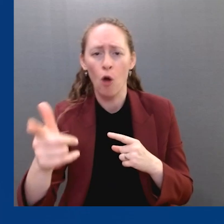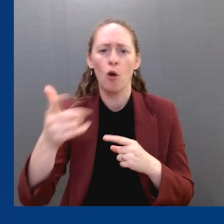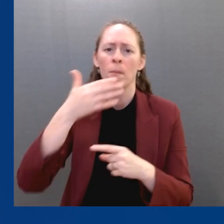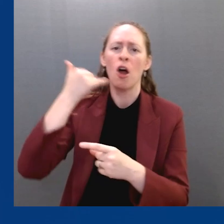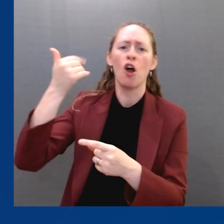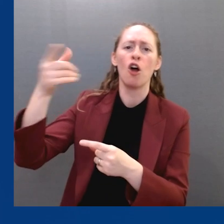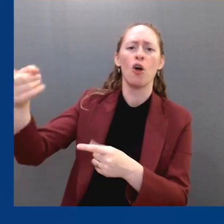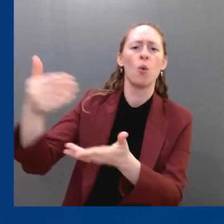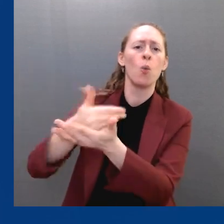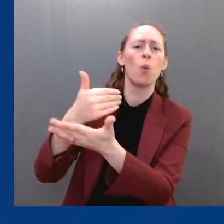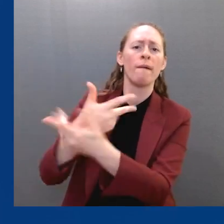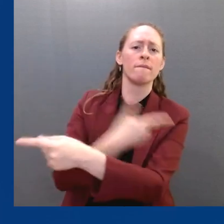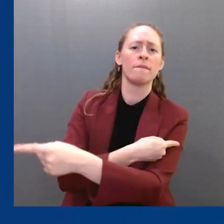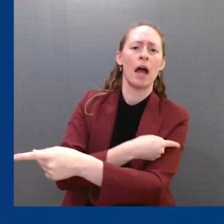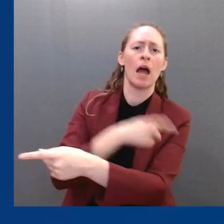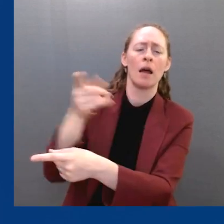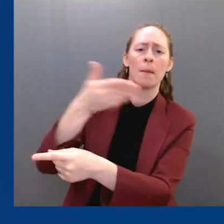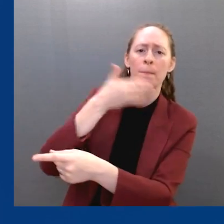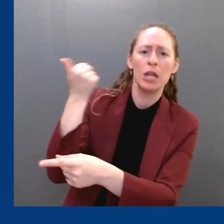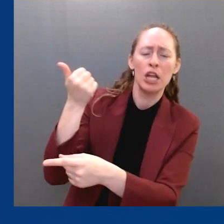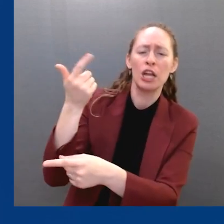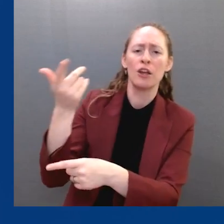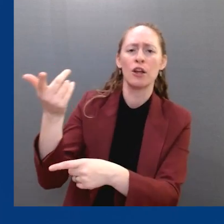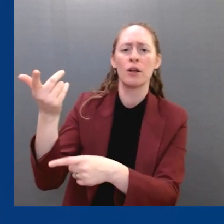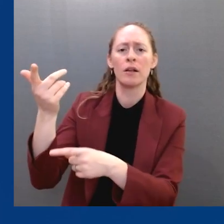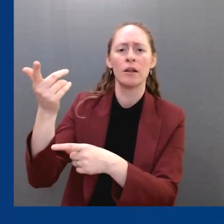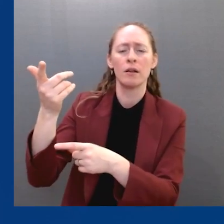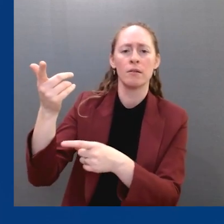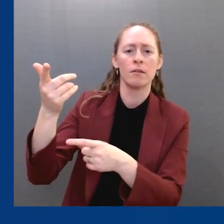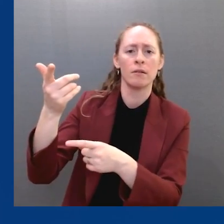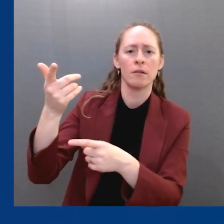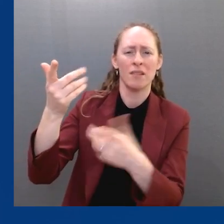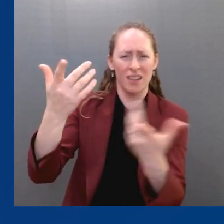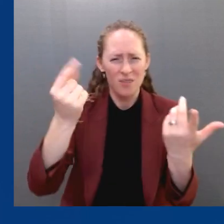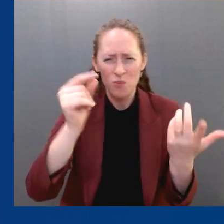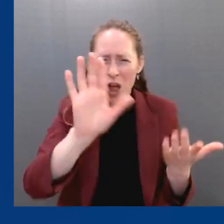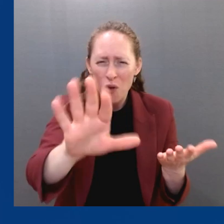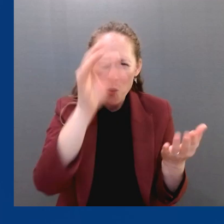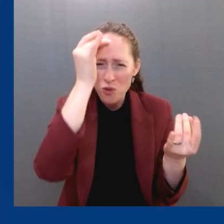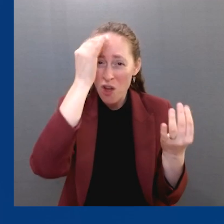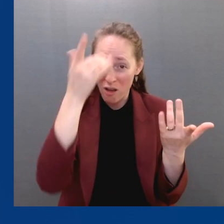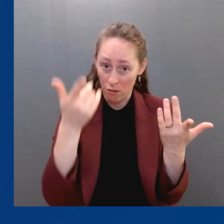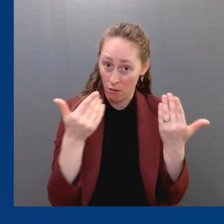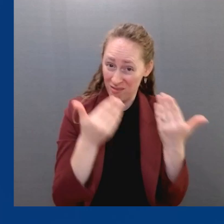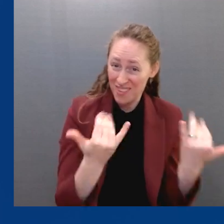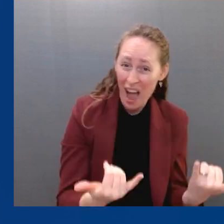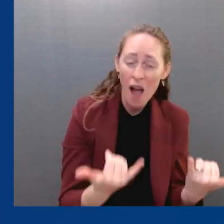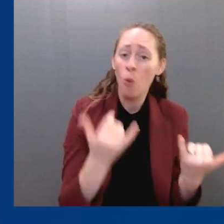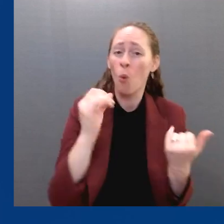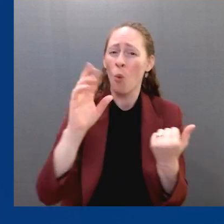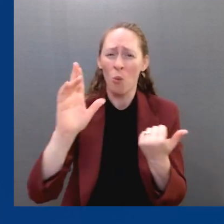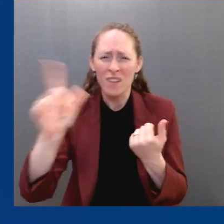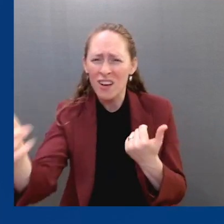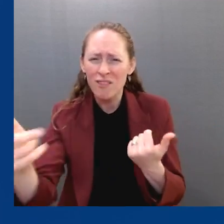And can you talk about your thinking on what might happen now and then again in the fall? Dr. Jha: Yeah. So let me start and Brenda,